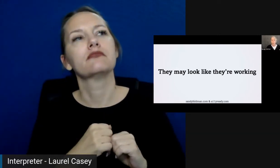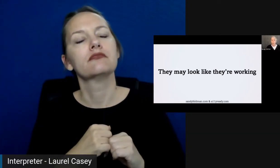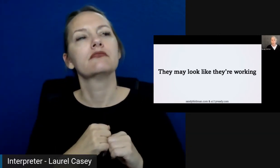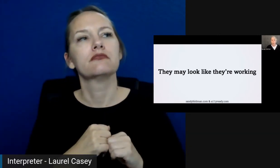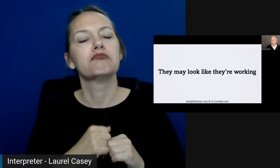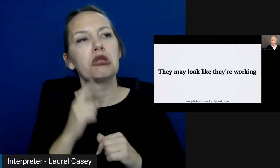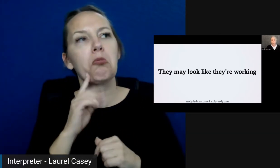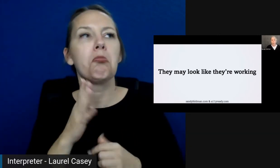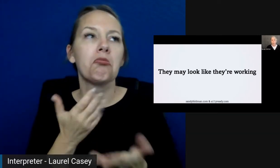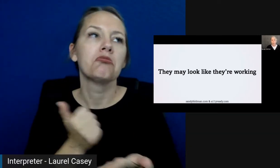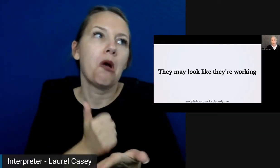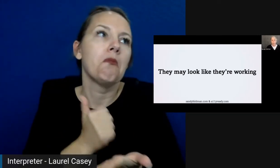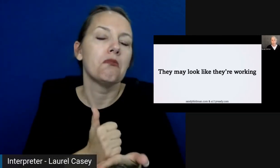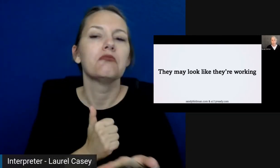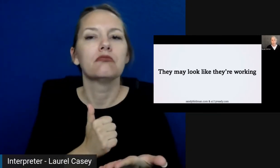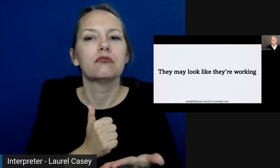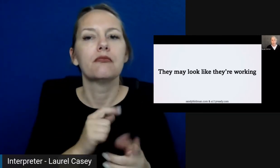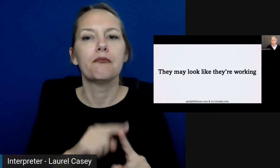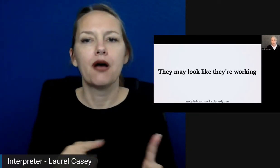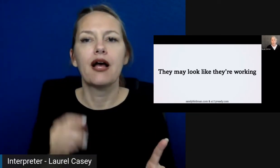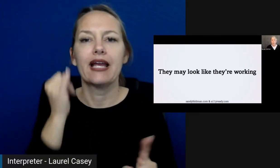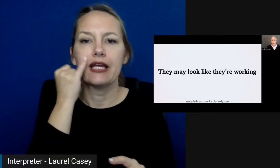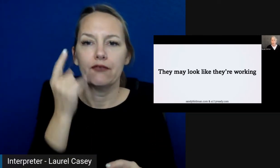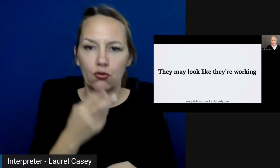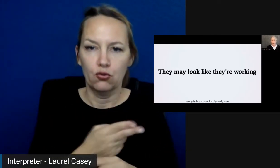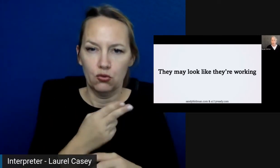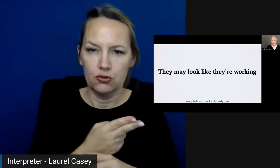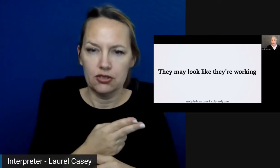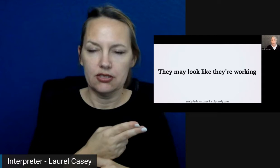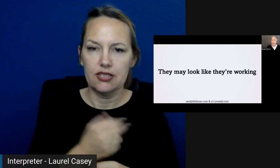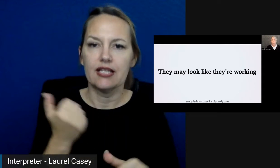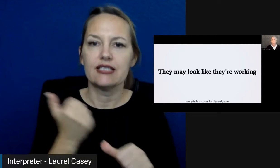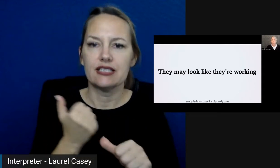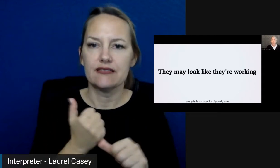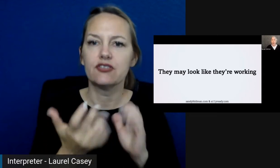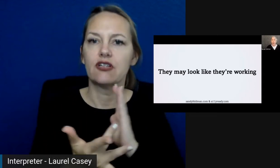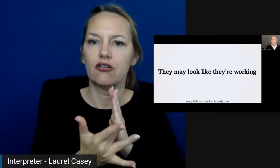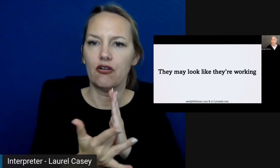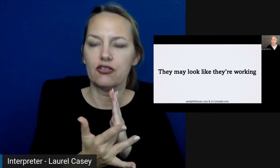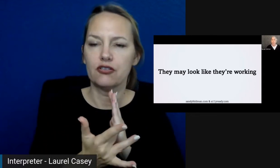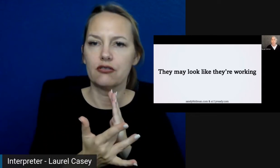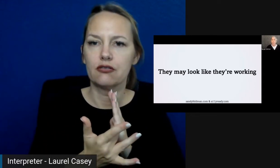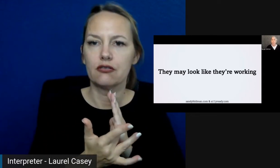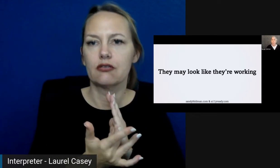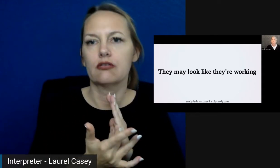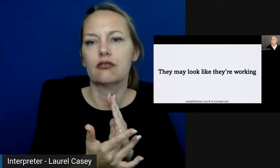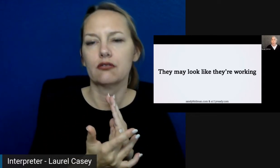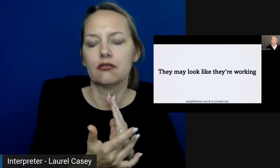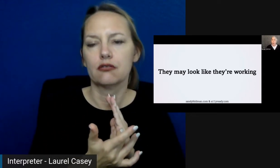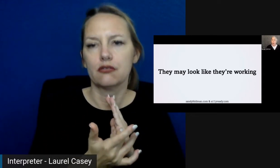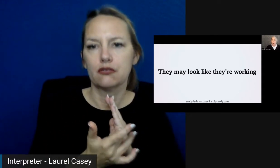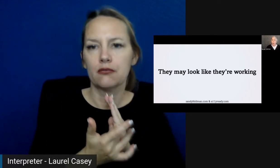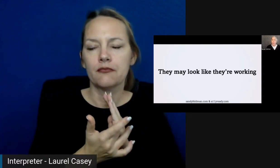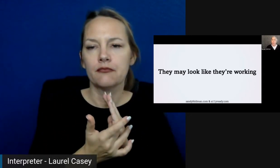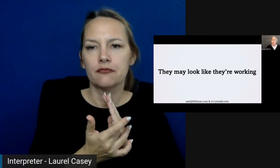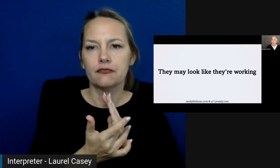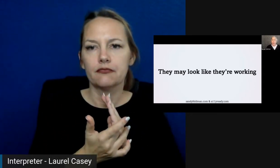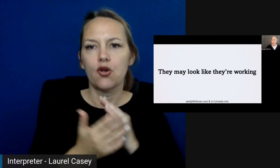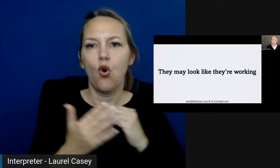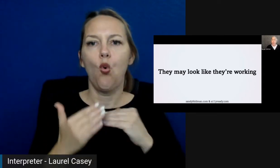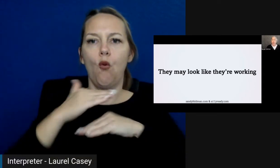for people but if you use assistive technology, overlays get in there